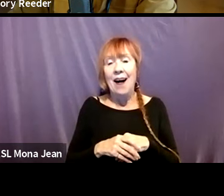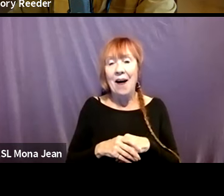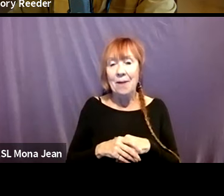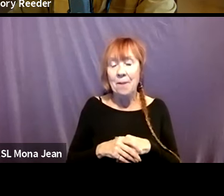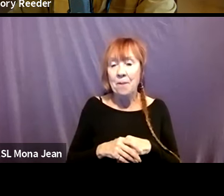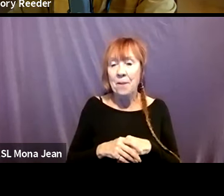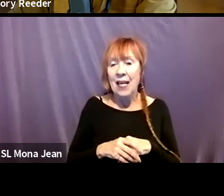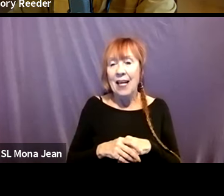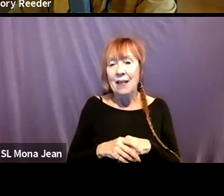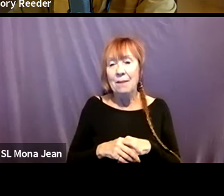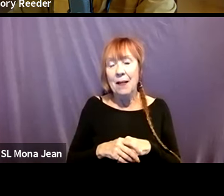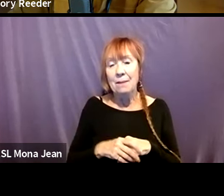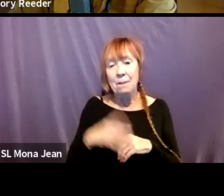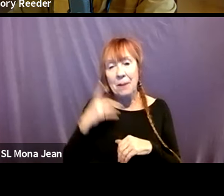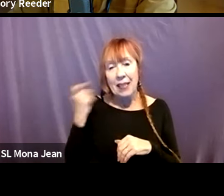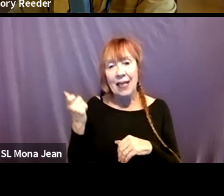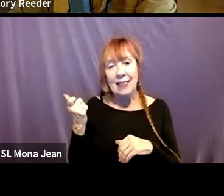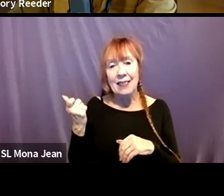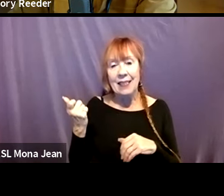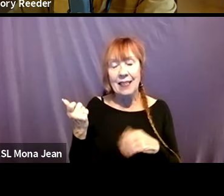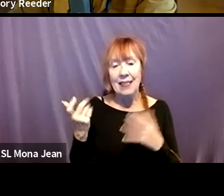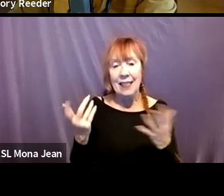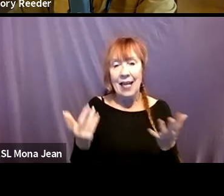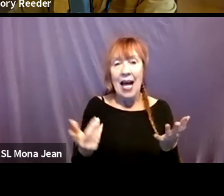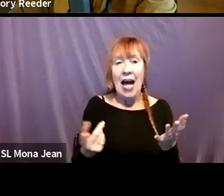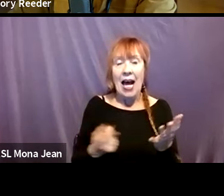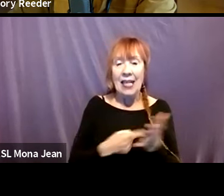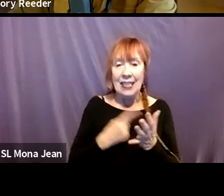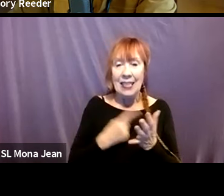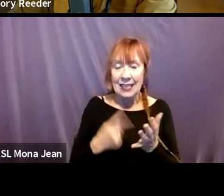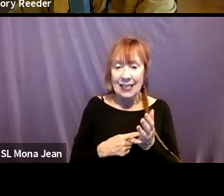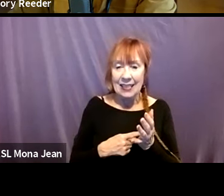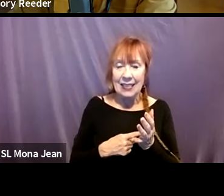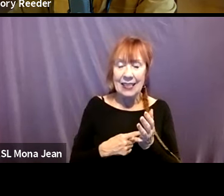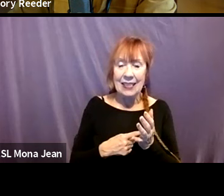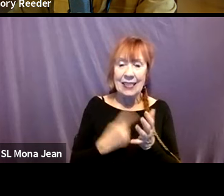then sometimes, you know, fuck the tradition of